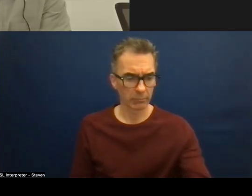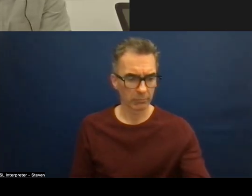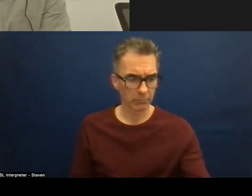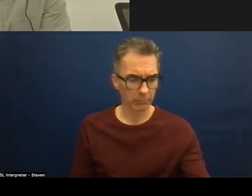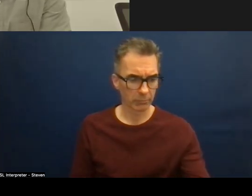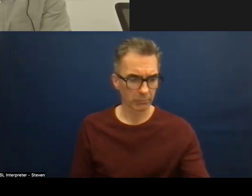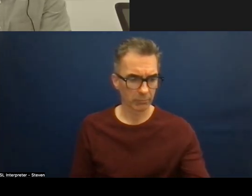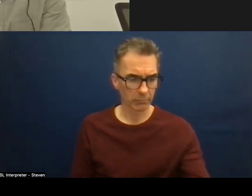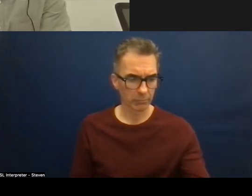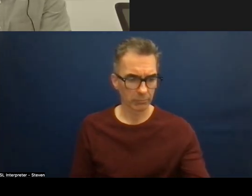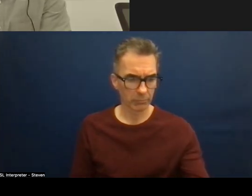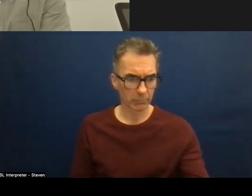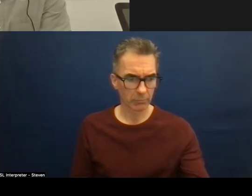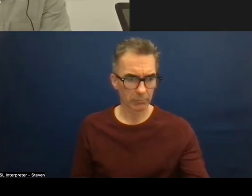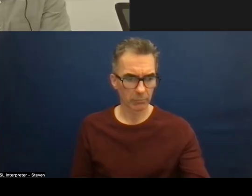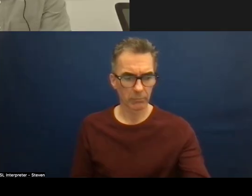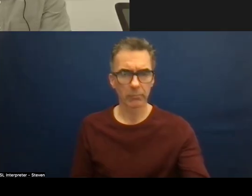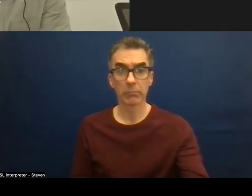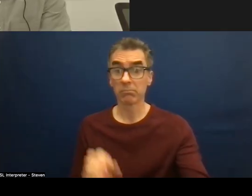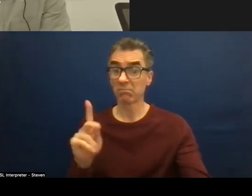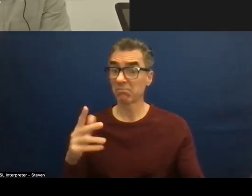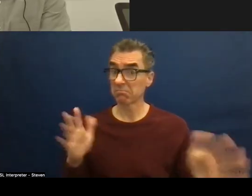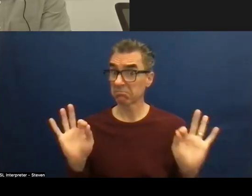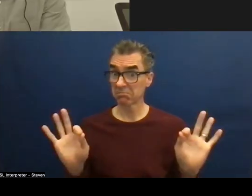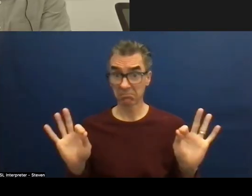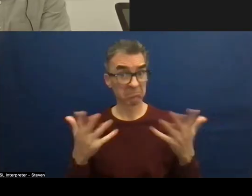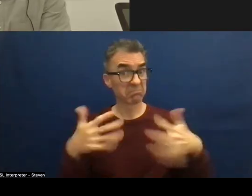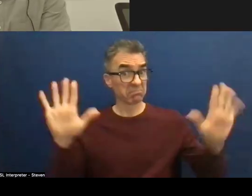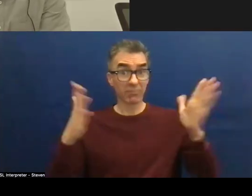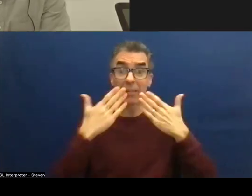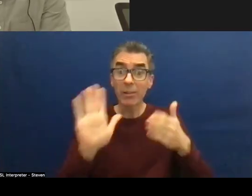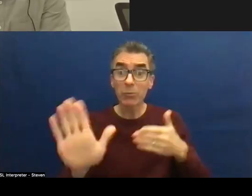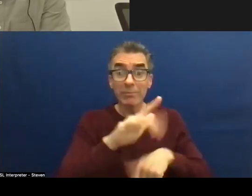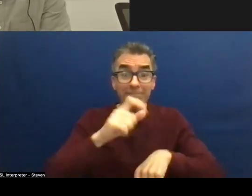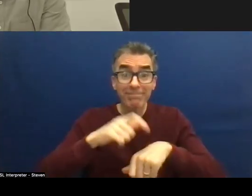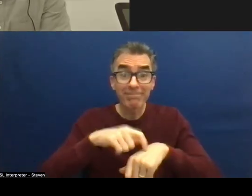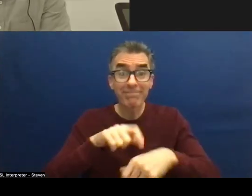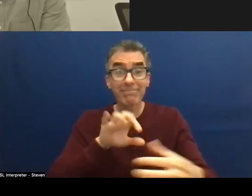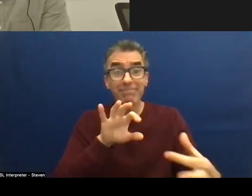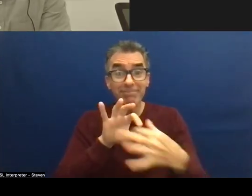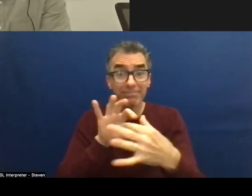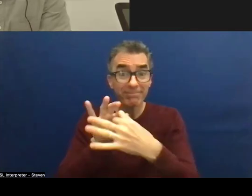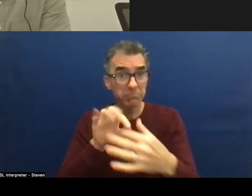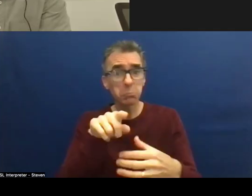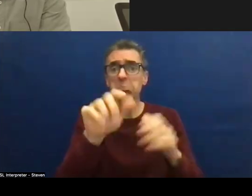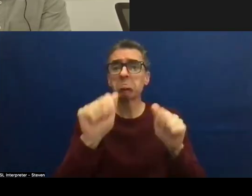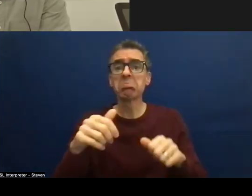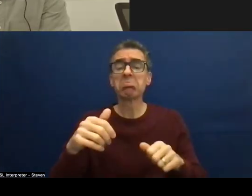Okay. Well thanks, everyone, for your time today. Feel free to reach out as always if you have any questions